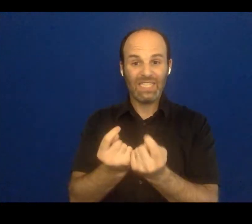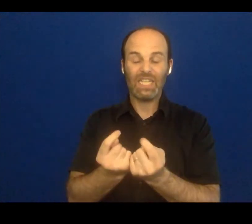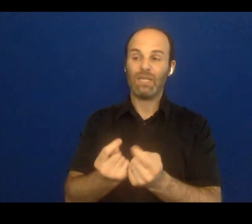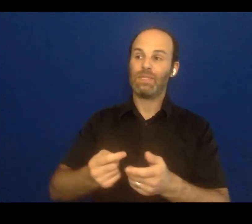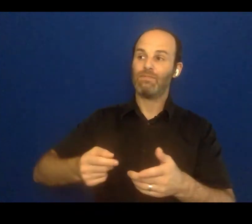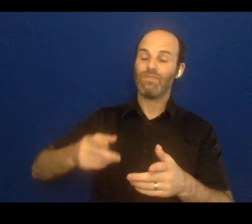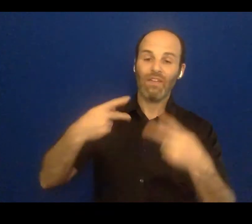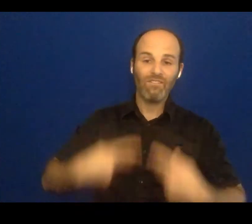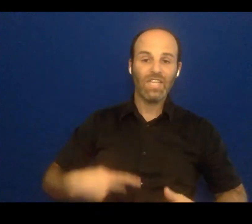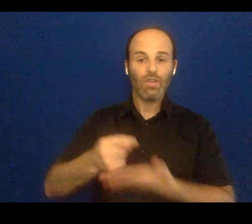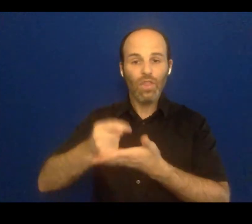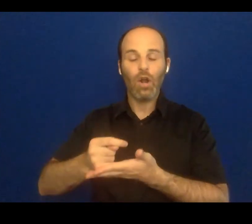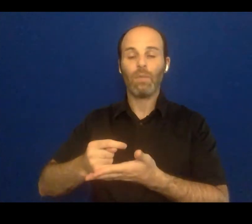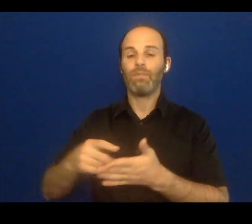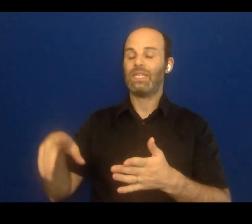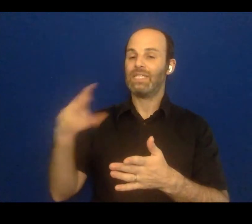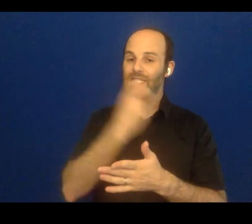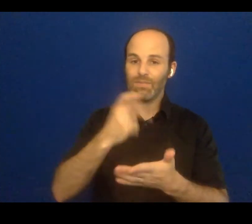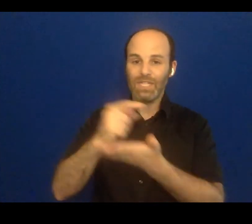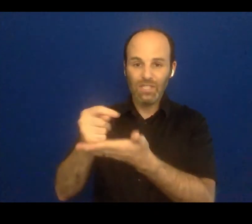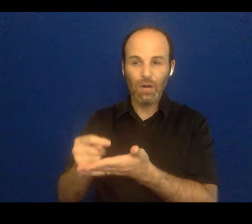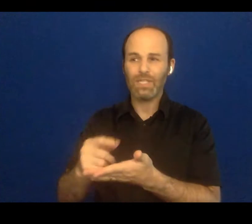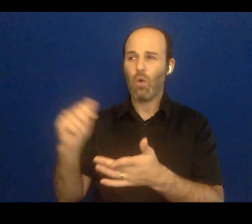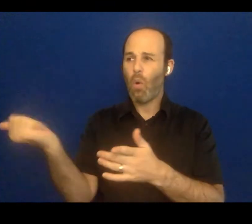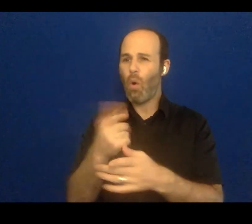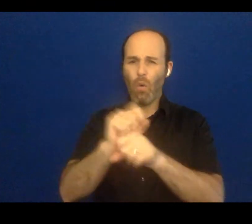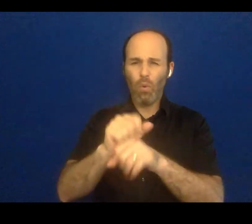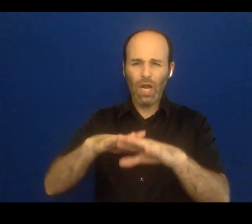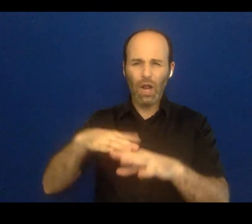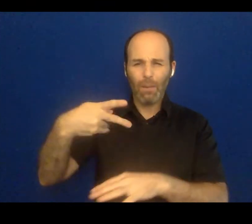PEOPLE WHO WERE GETTING THE PH.D.s AND ALL TOGETHER IN THE